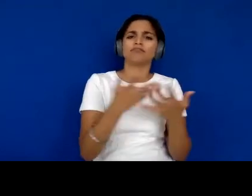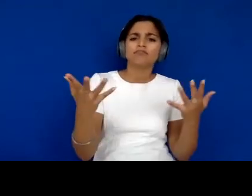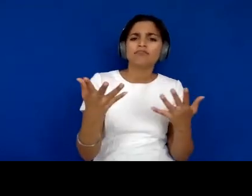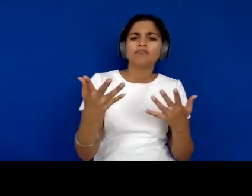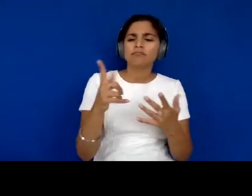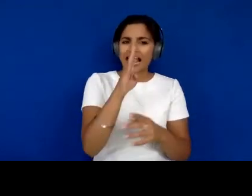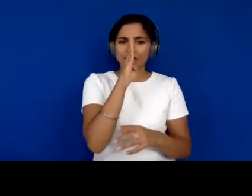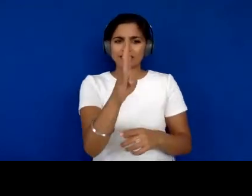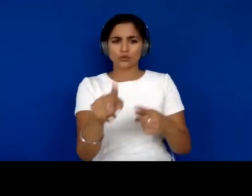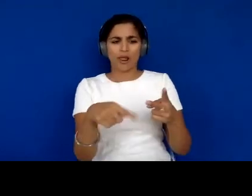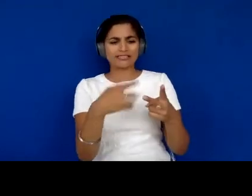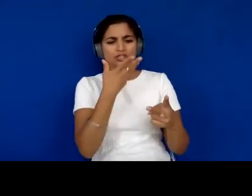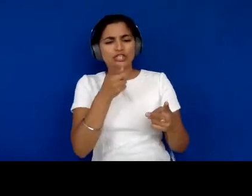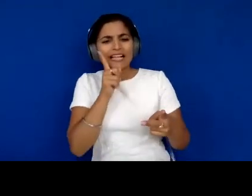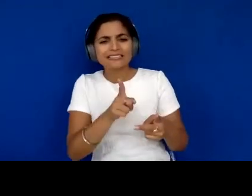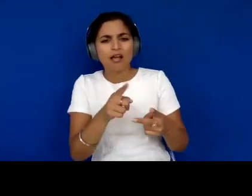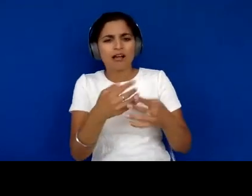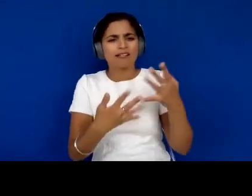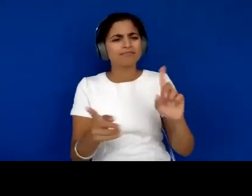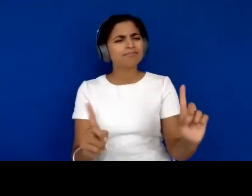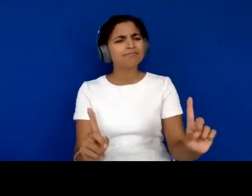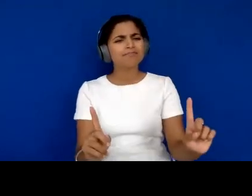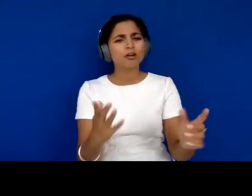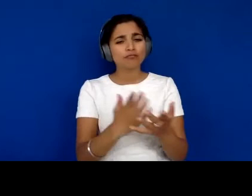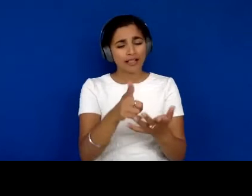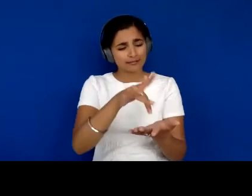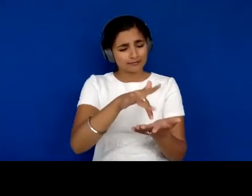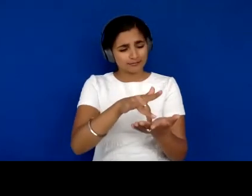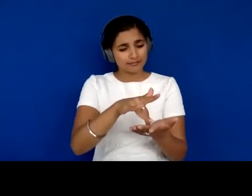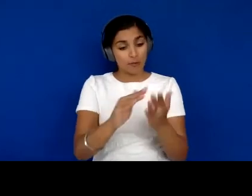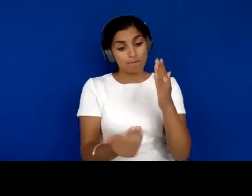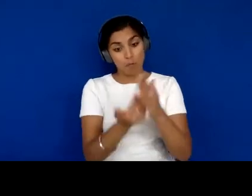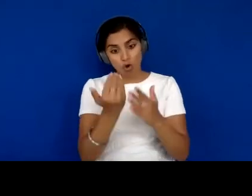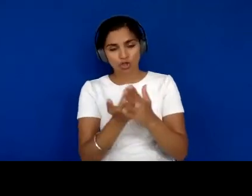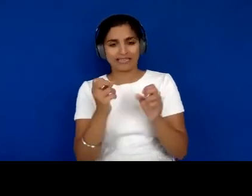that they are at the center of a modern and colonial system in previously